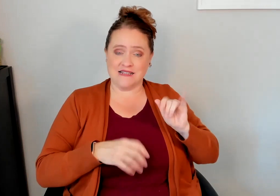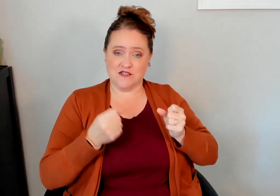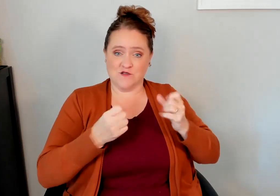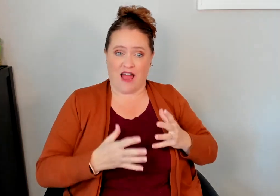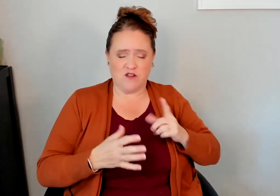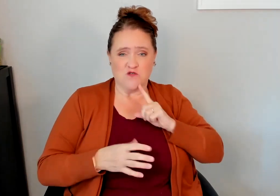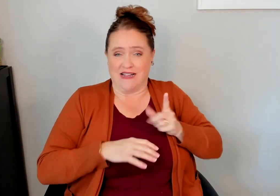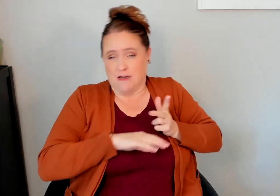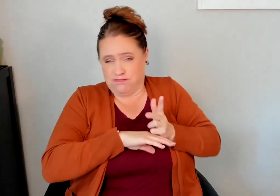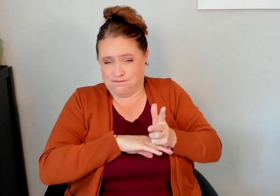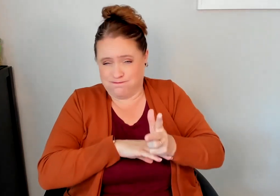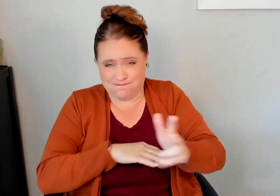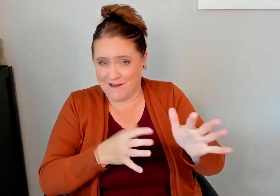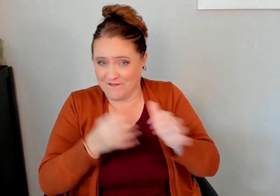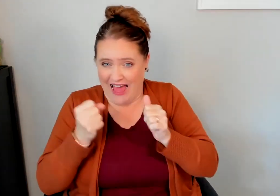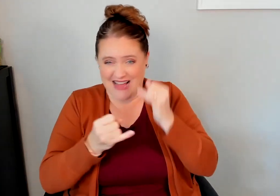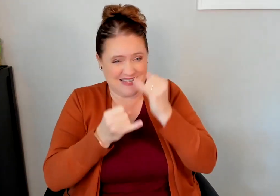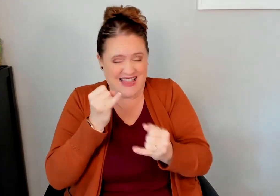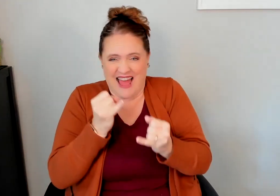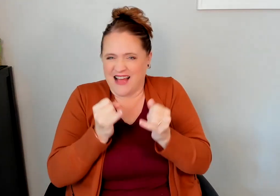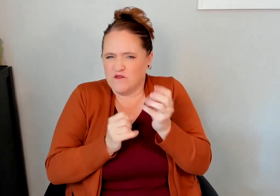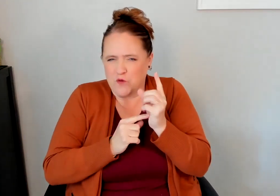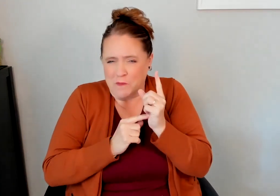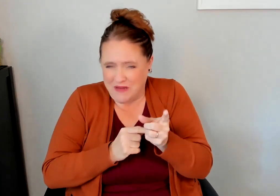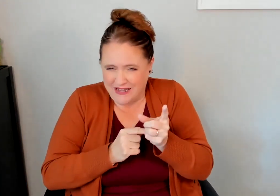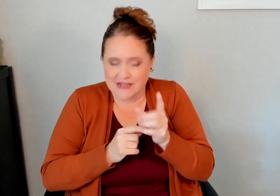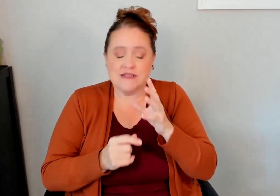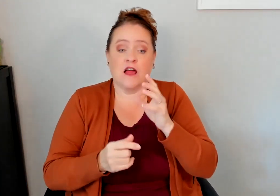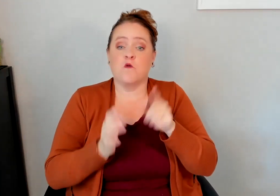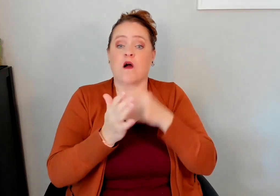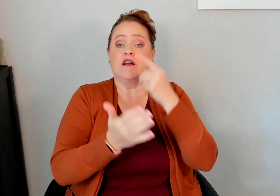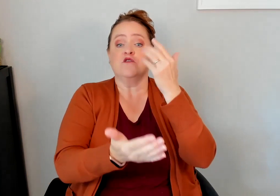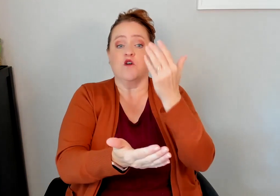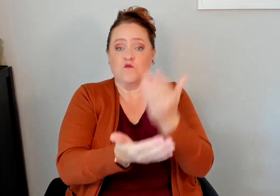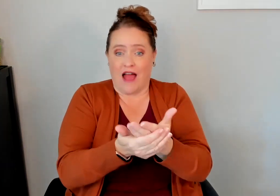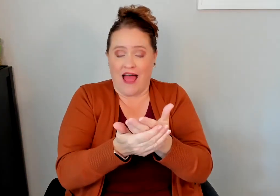bad they could barely hold it so the driver went faster than usual at the last couple of minutes